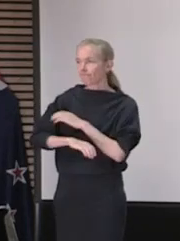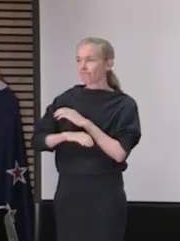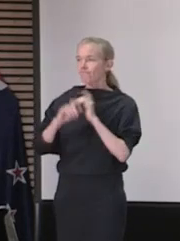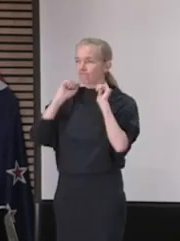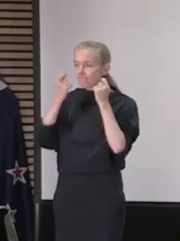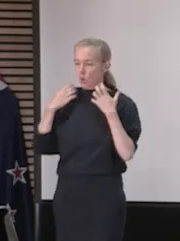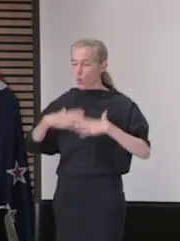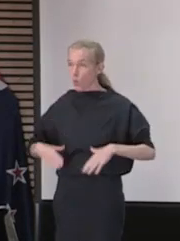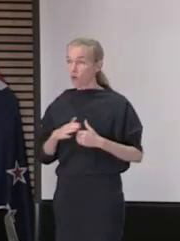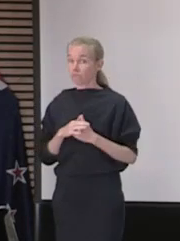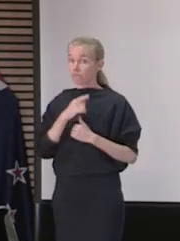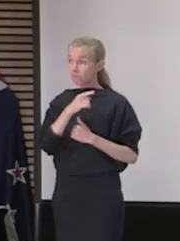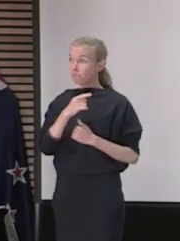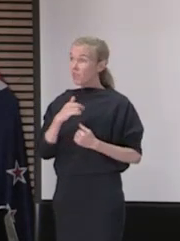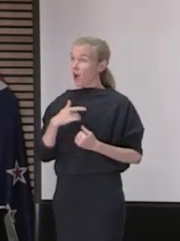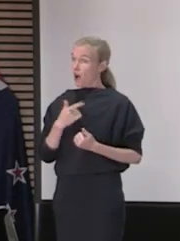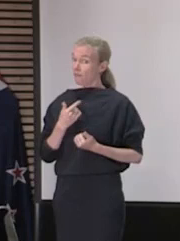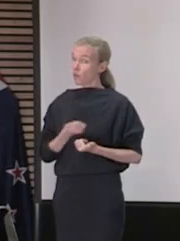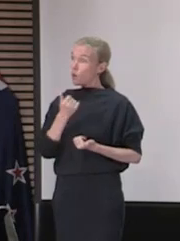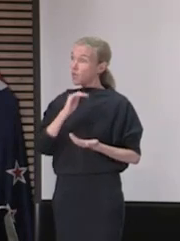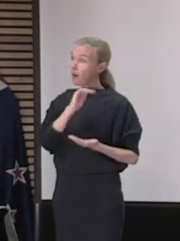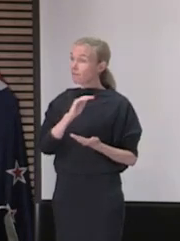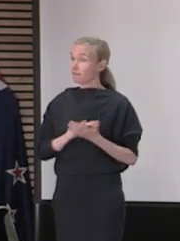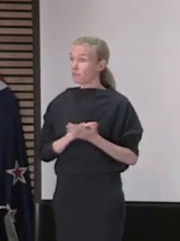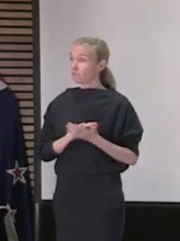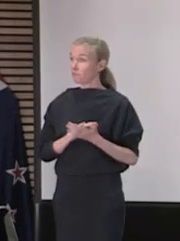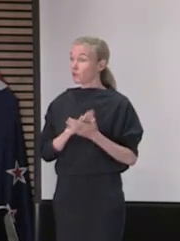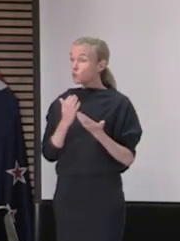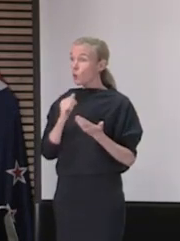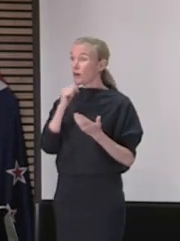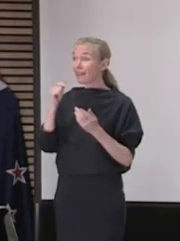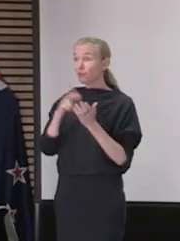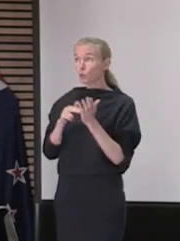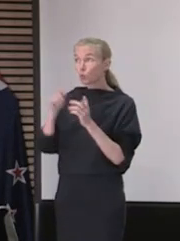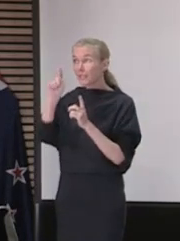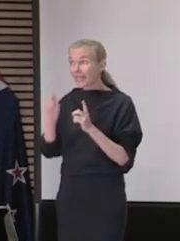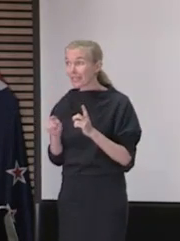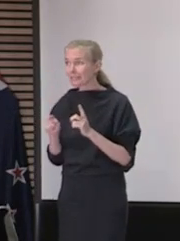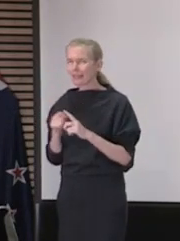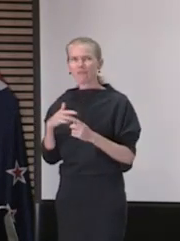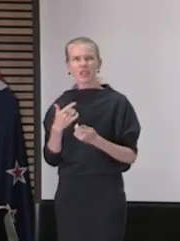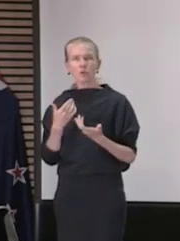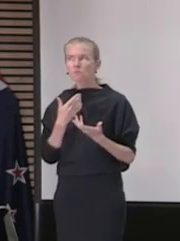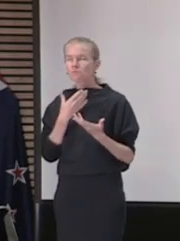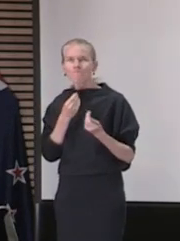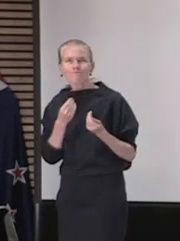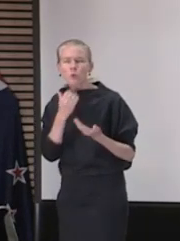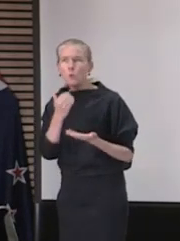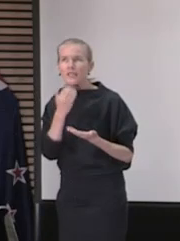If there are individual staffmembers where they feel thatthere is an issue, then theyare. . . They are and do raiseit through their unions, andthat's why we've workedclosely